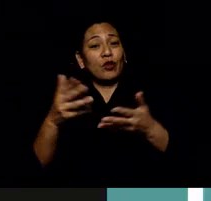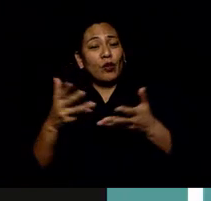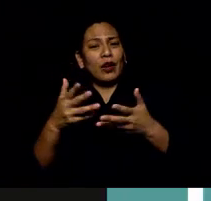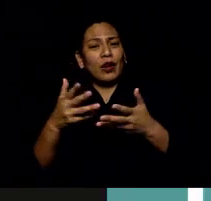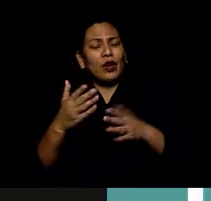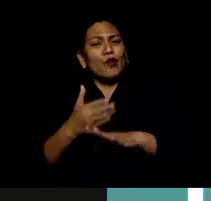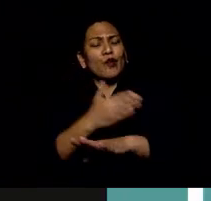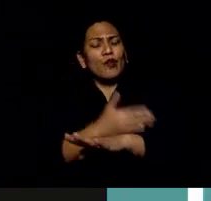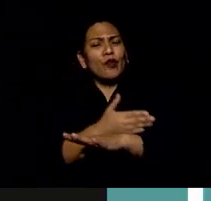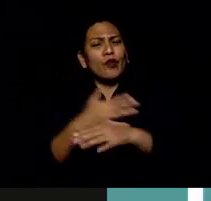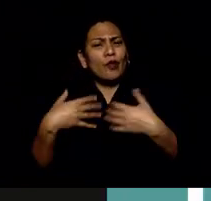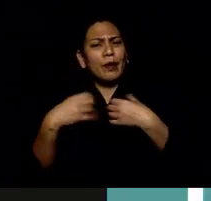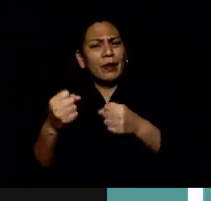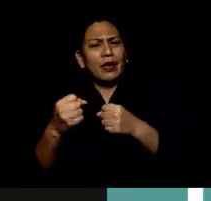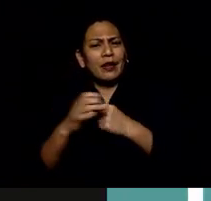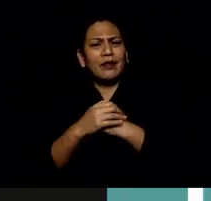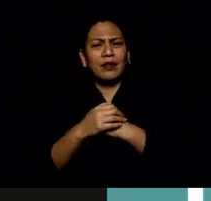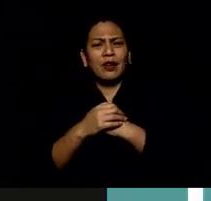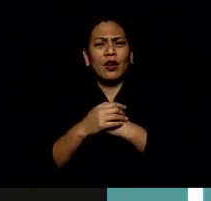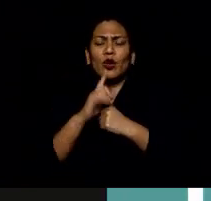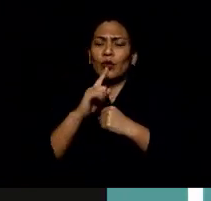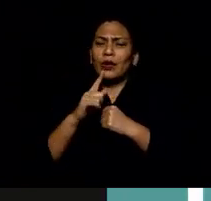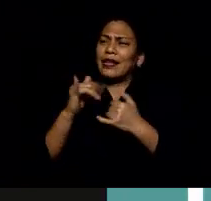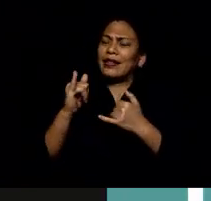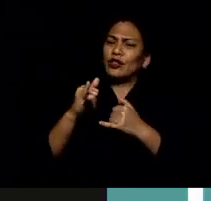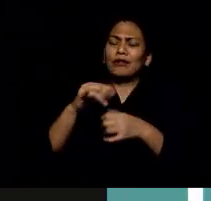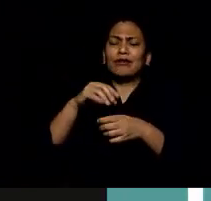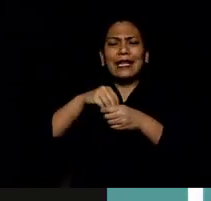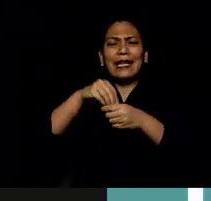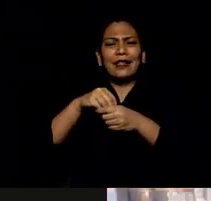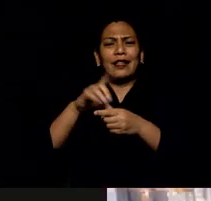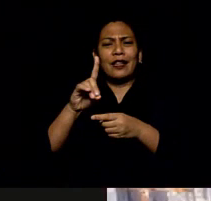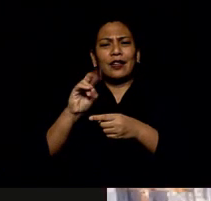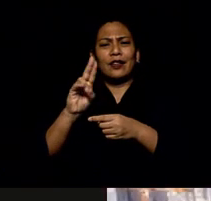by living within the doughnut.